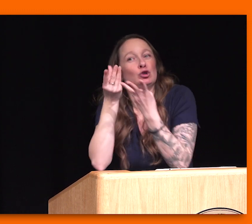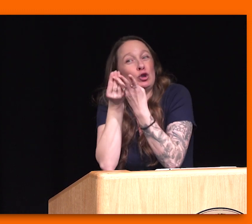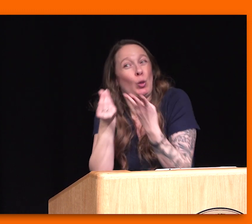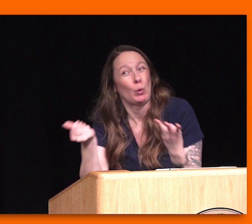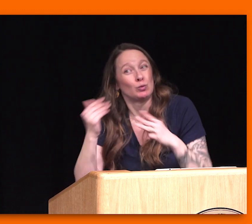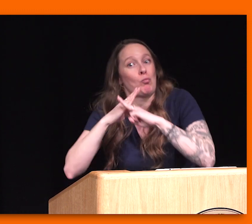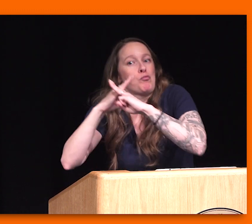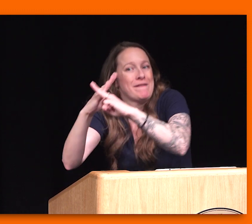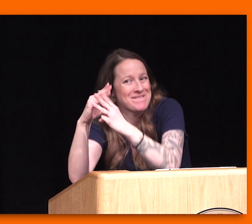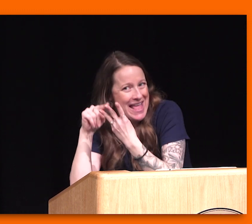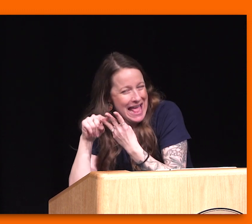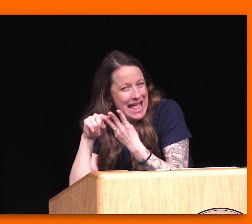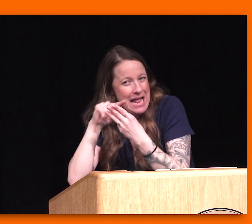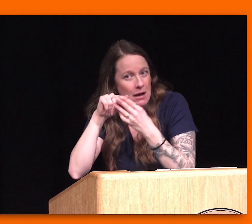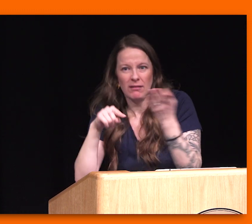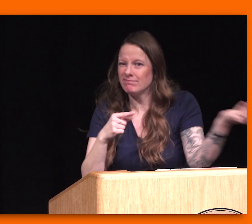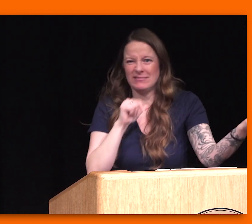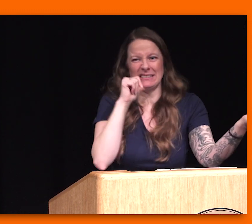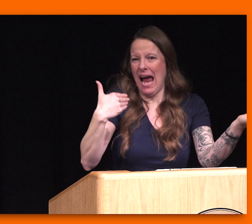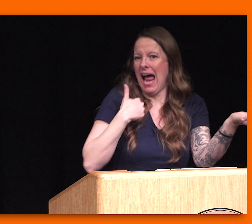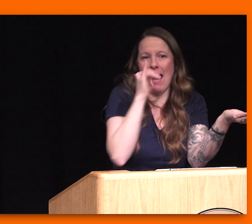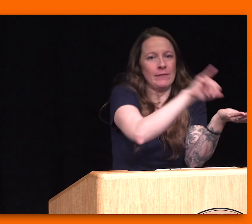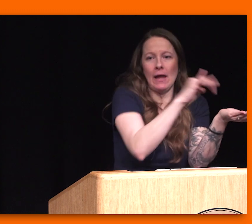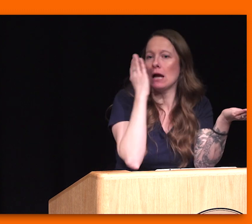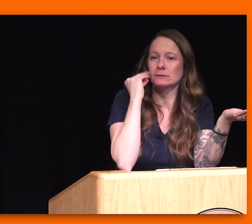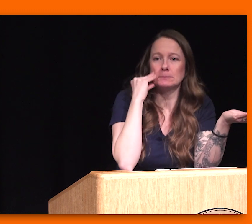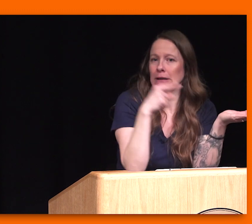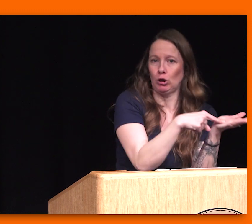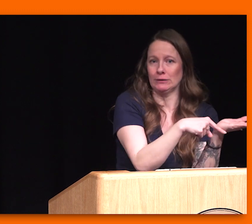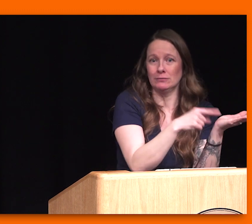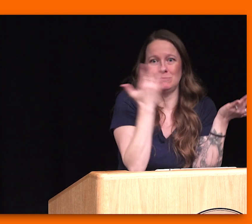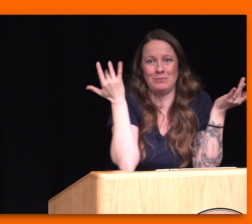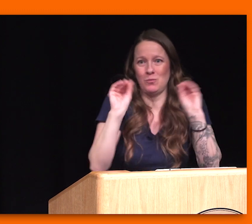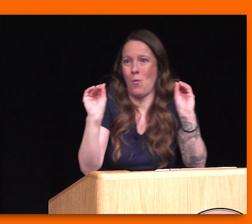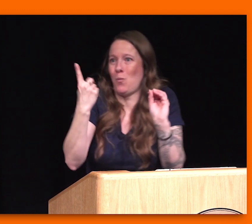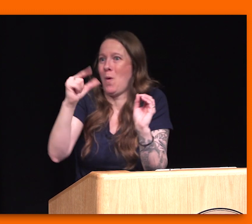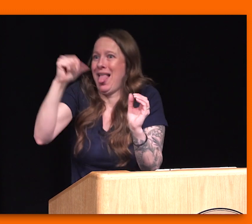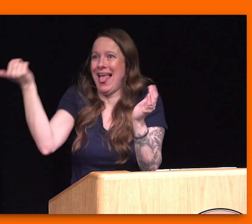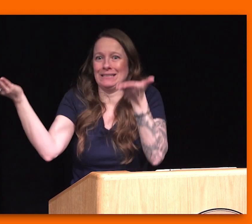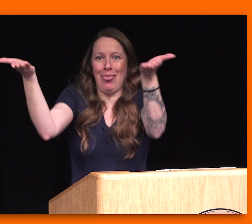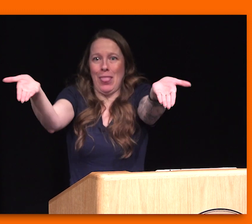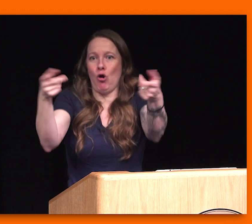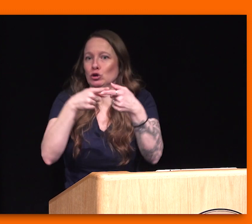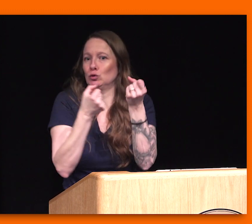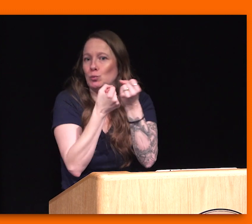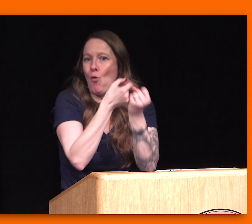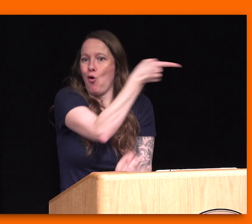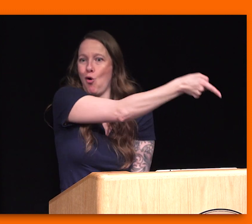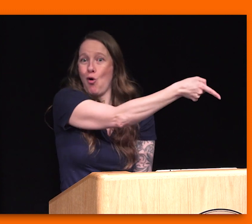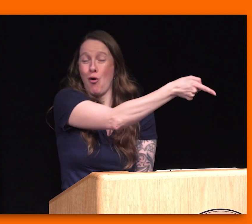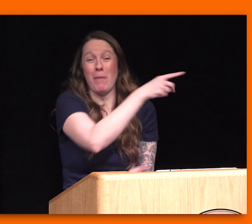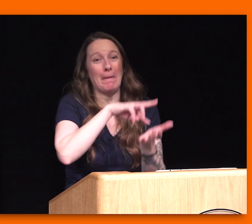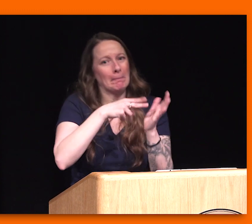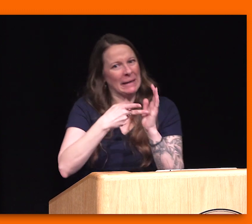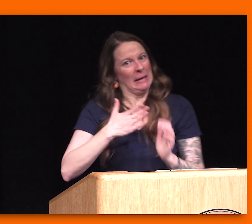why the end result wasn't good, why that was happening, and then solutions to prevent it. And hearing people in positions of power just didn't have that experience.